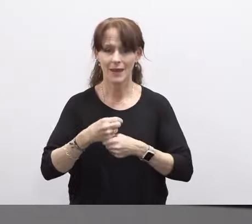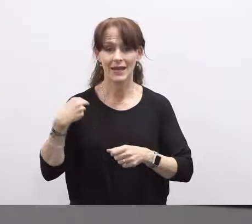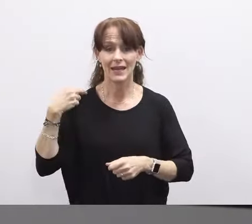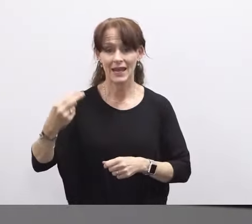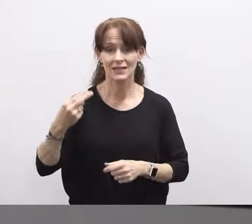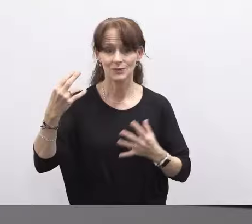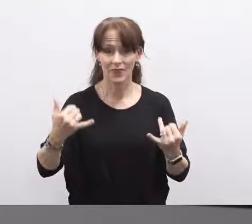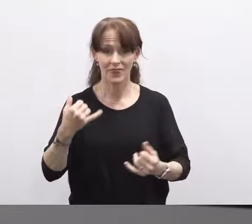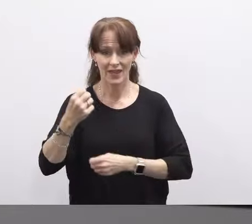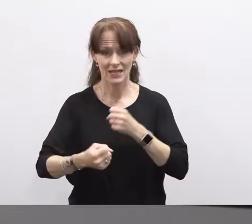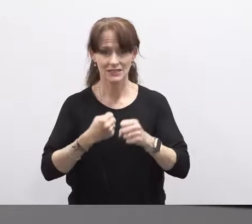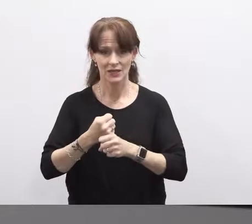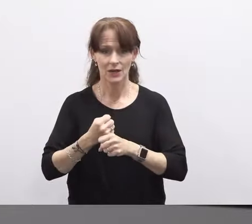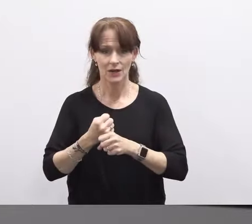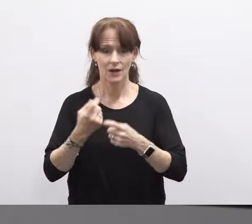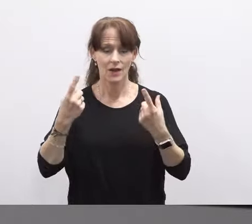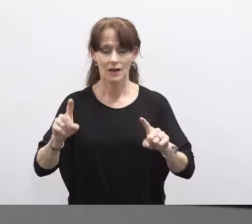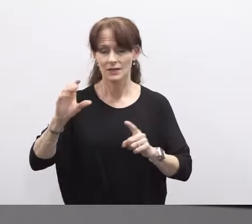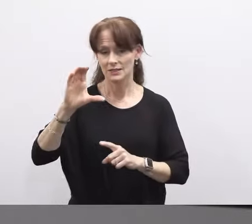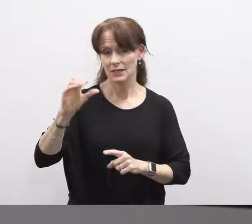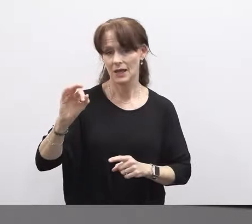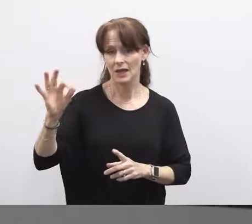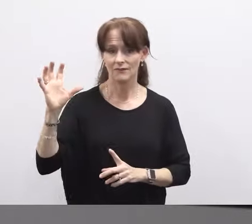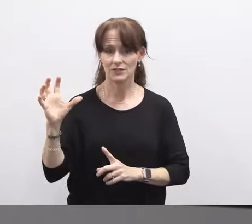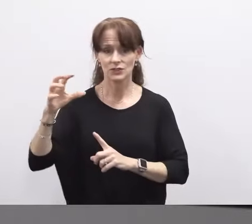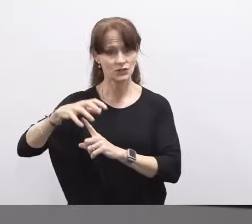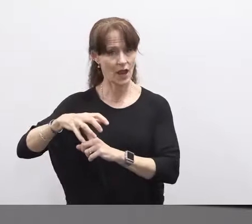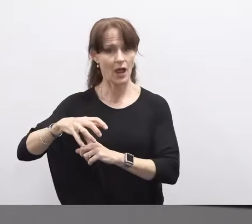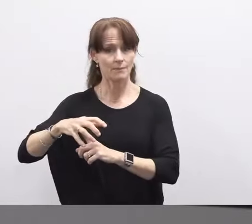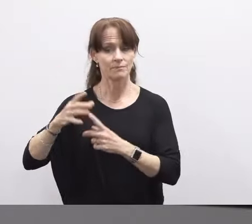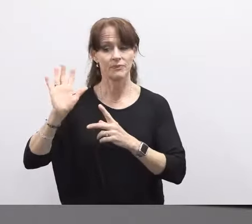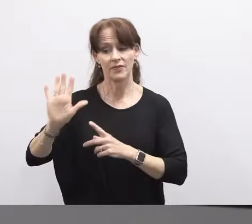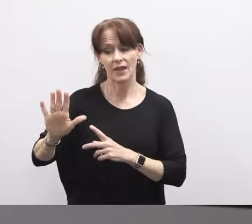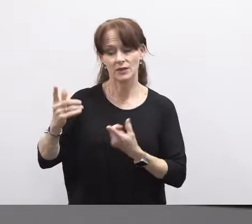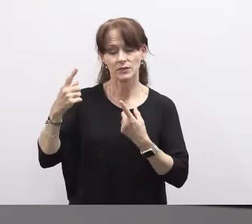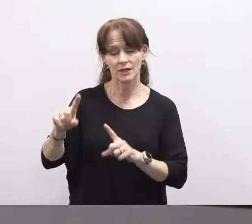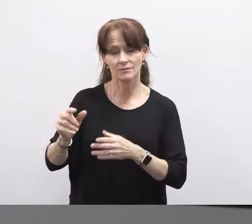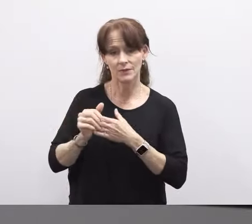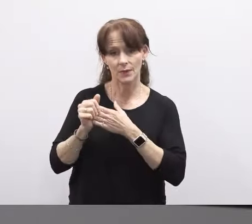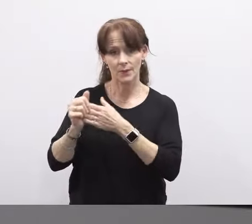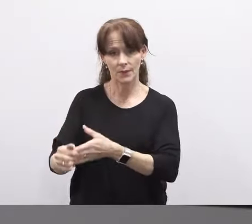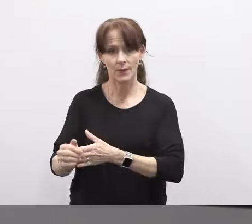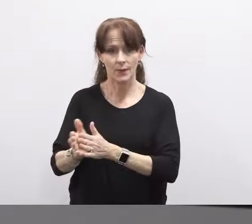by making it to the CIF championships, their success spearheaded a resurgence of supporters